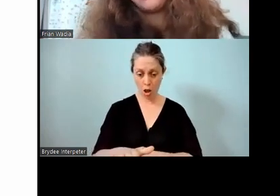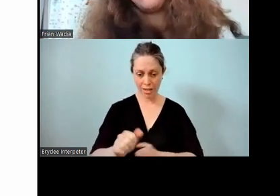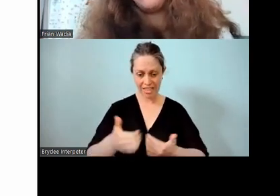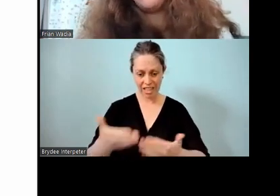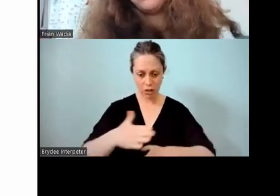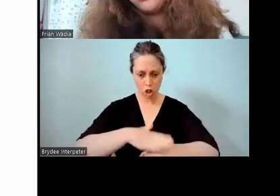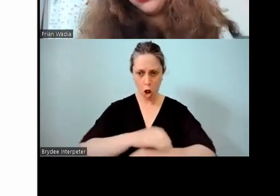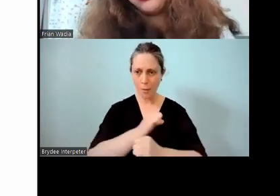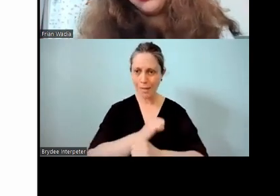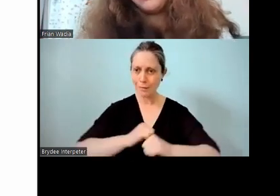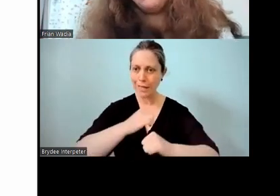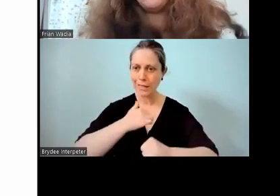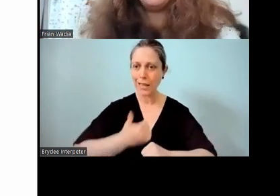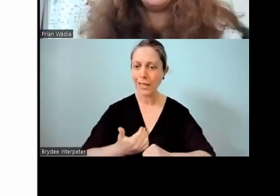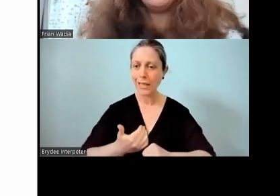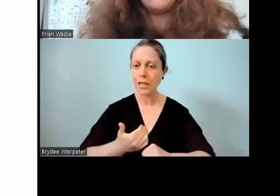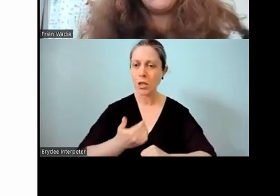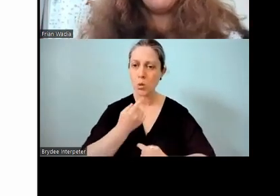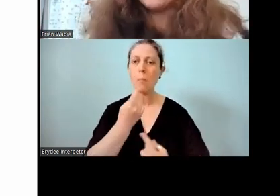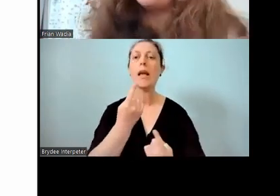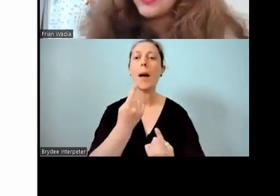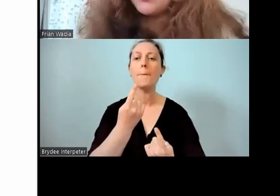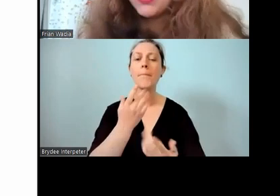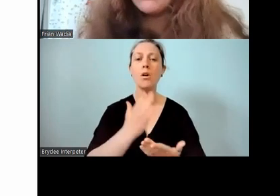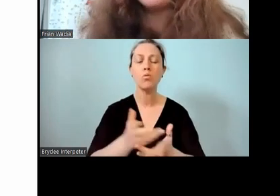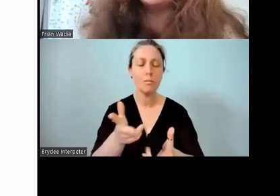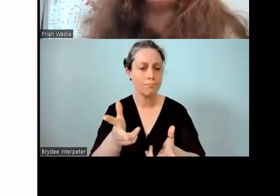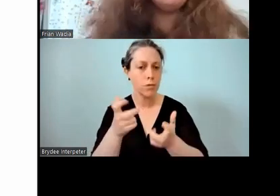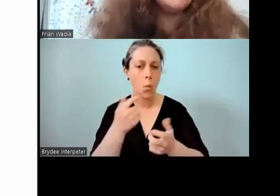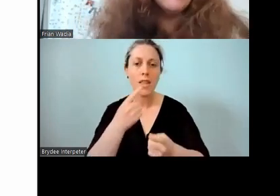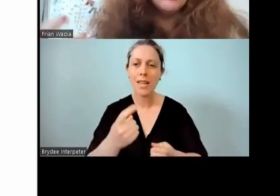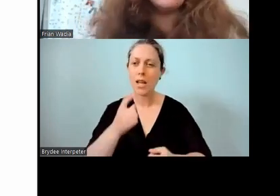And you know, to genuinely be heard and to express themselves without fear,